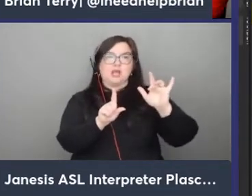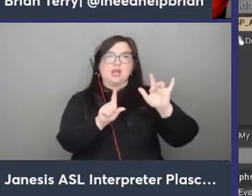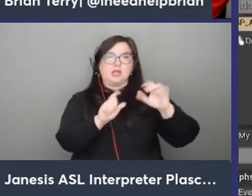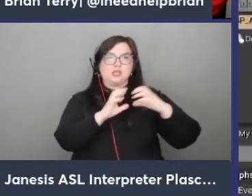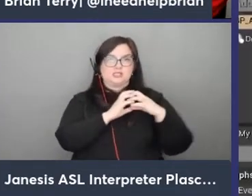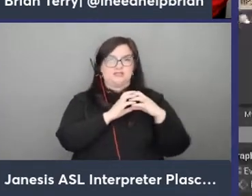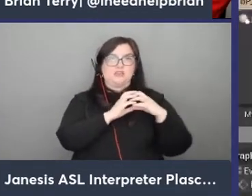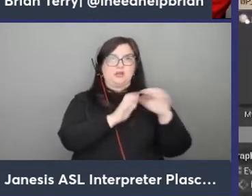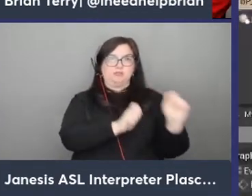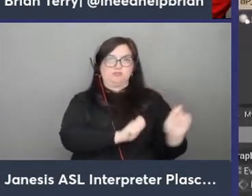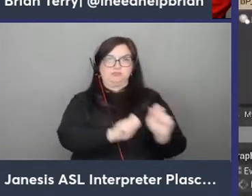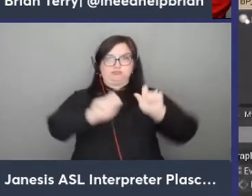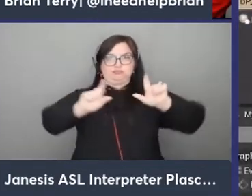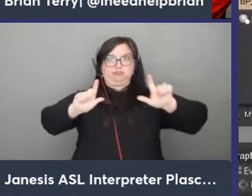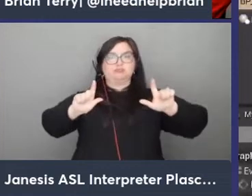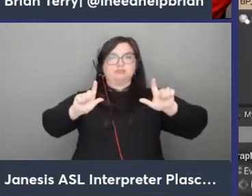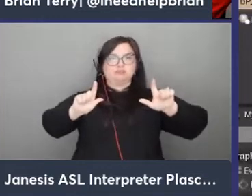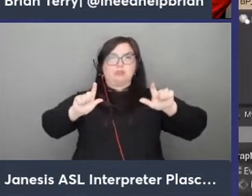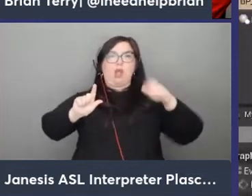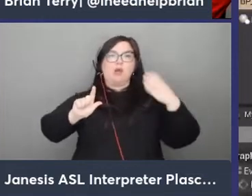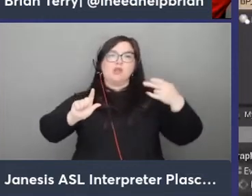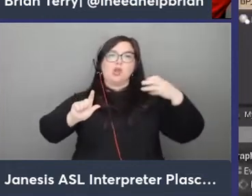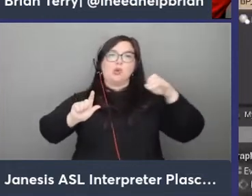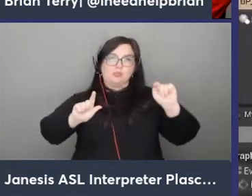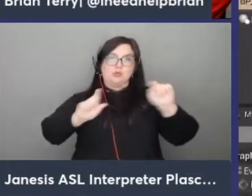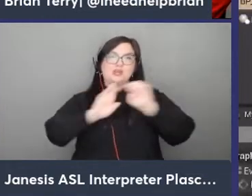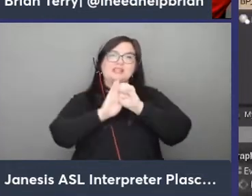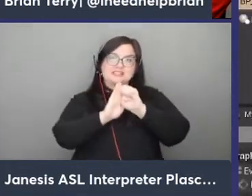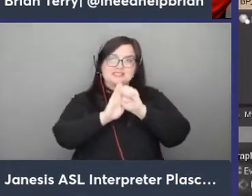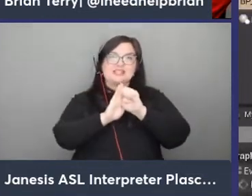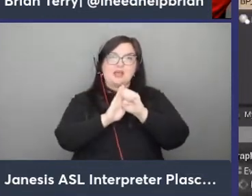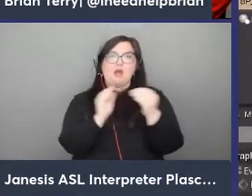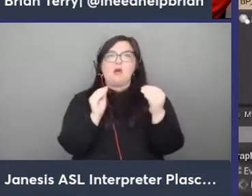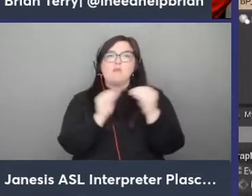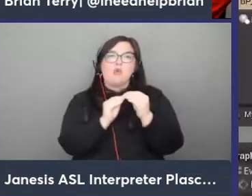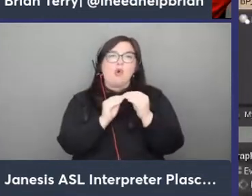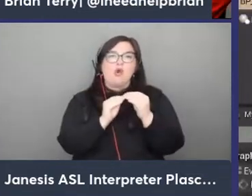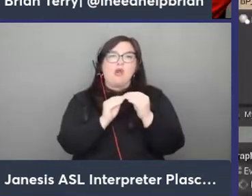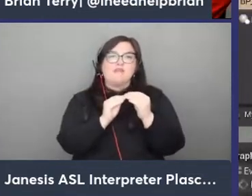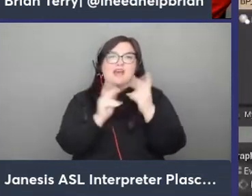it will pull up the Blueprint example, which is more of a visual coding example.